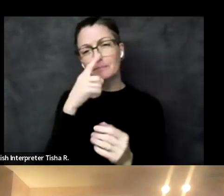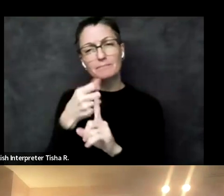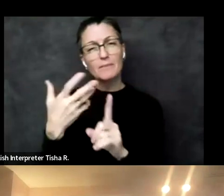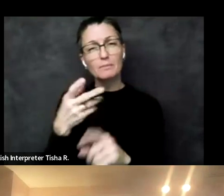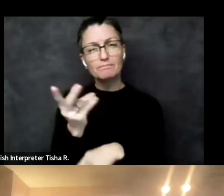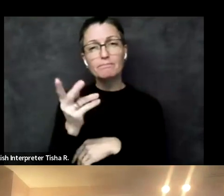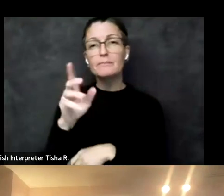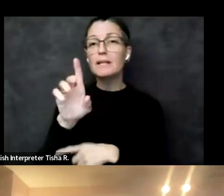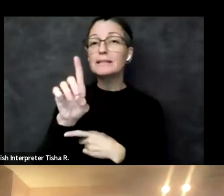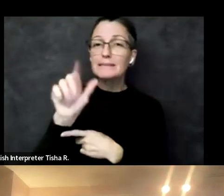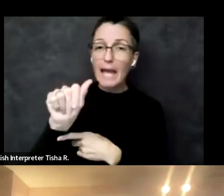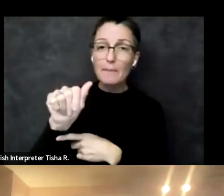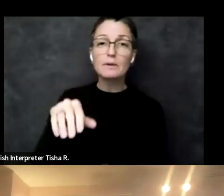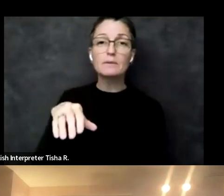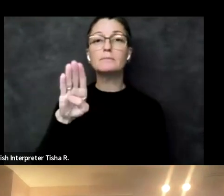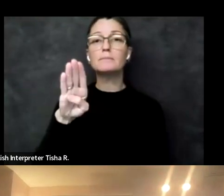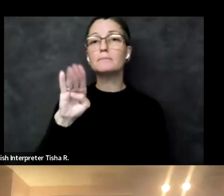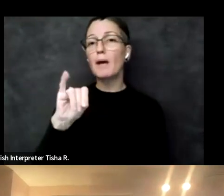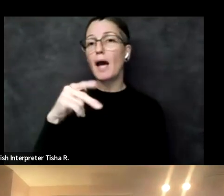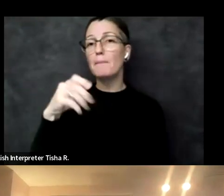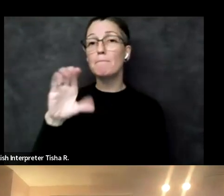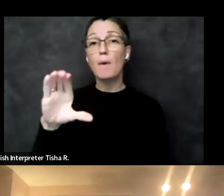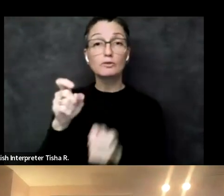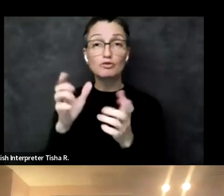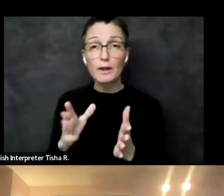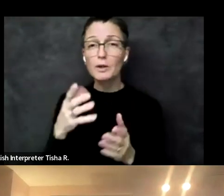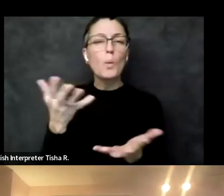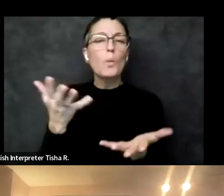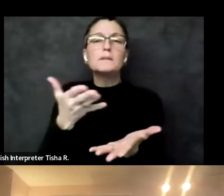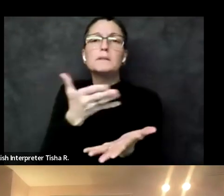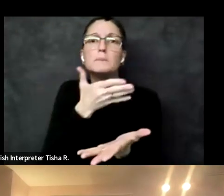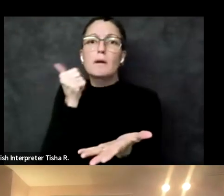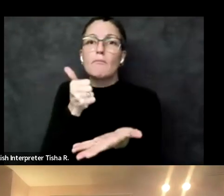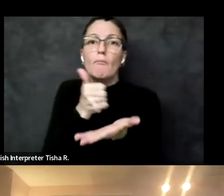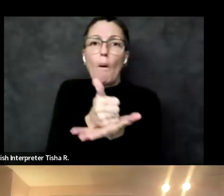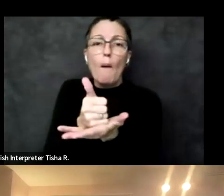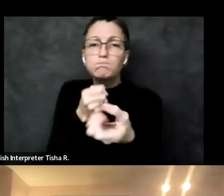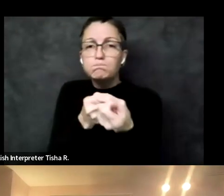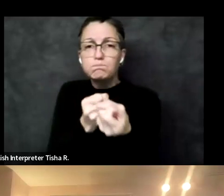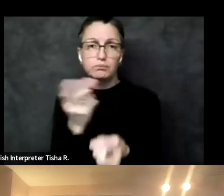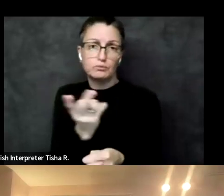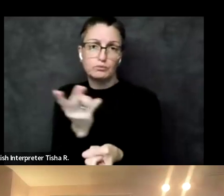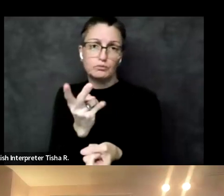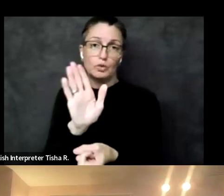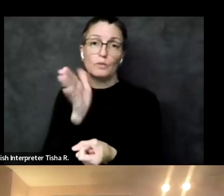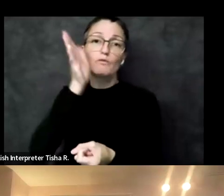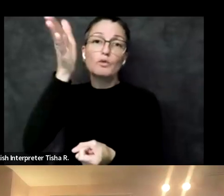you would find would be the most helpful to have in your upcoming projects? We'll start with you, Malak.